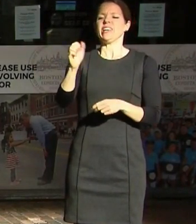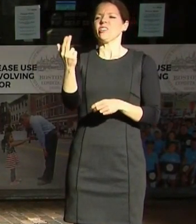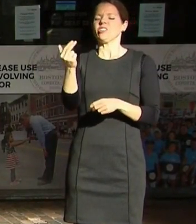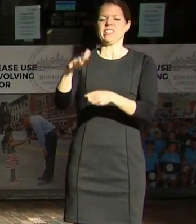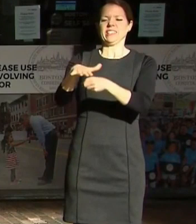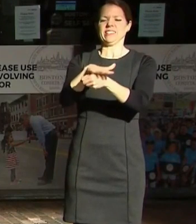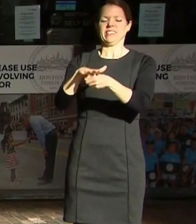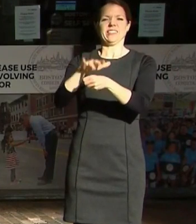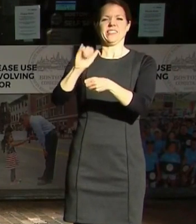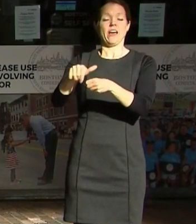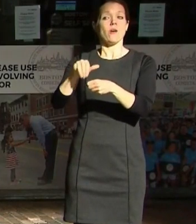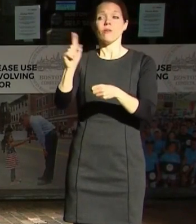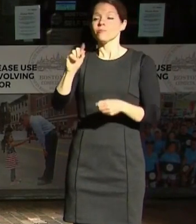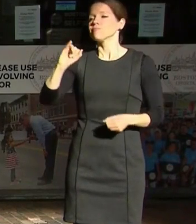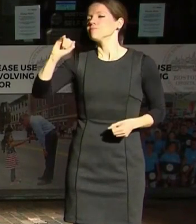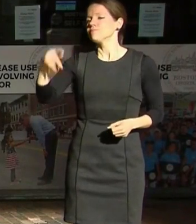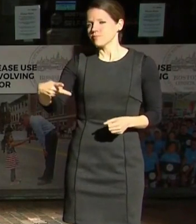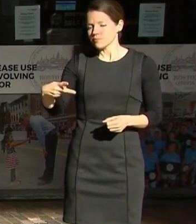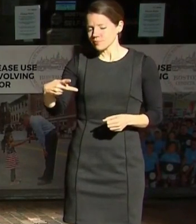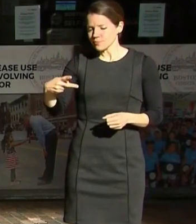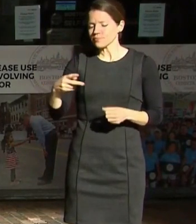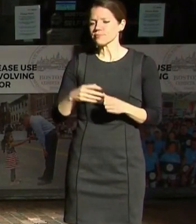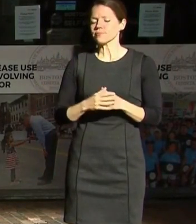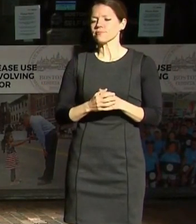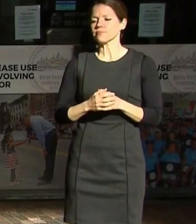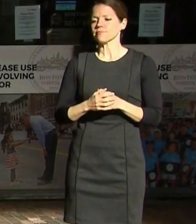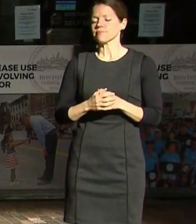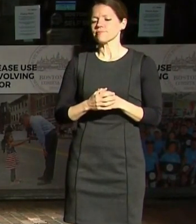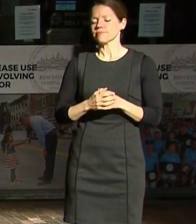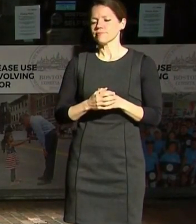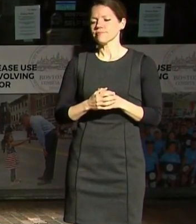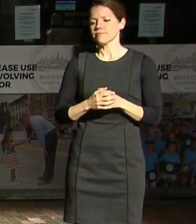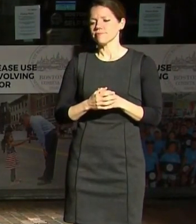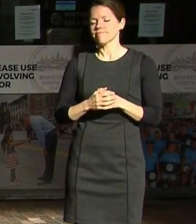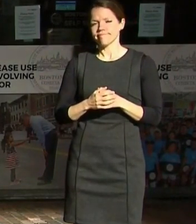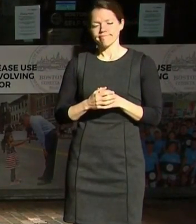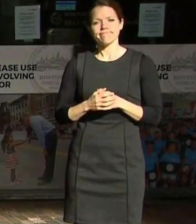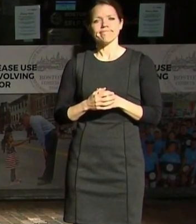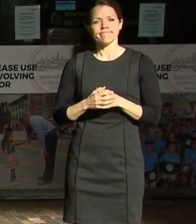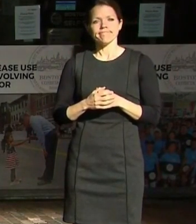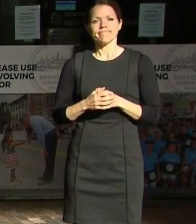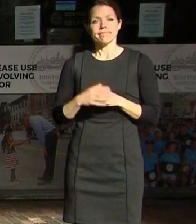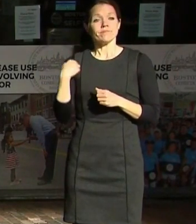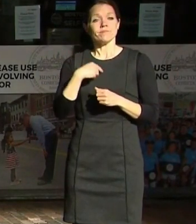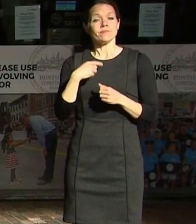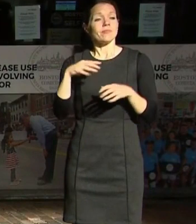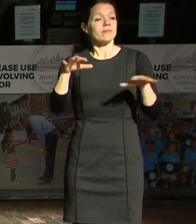FAMILY AND BLUE AND HE SERVED THEM WELL. FOR THE LAST 23 YEARS, HE WAS ASSIGNED TO AREA E 13 IN